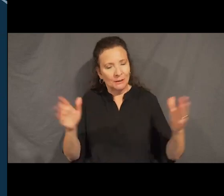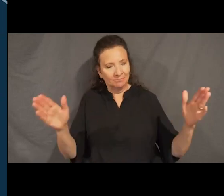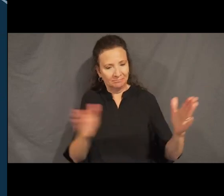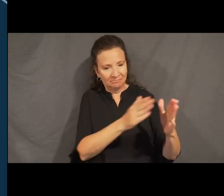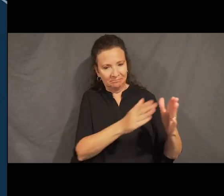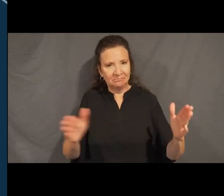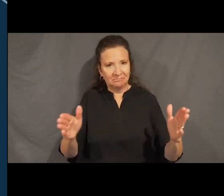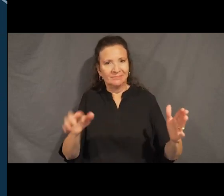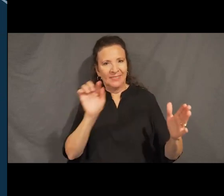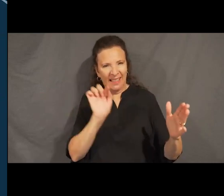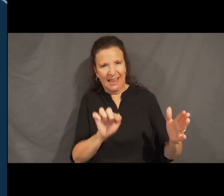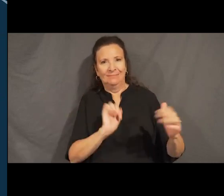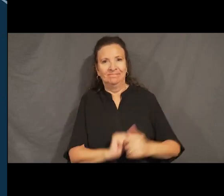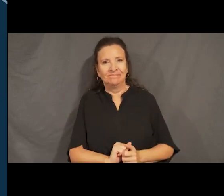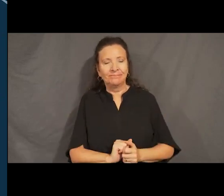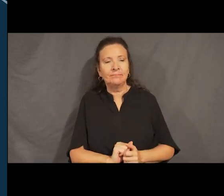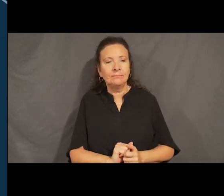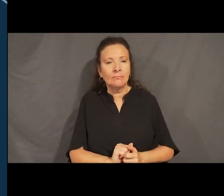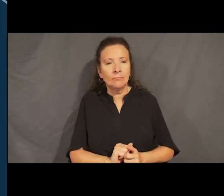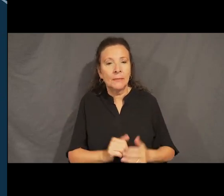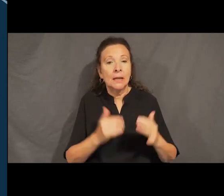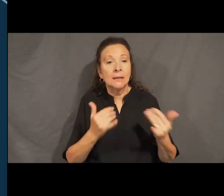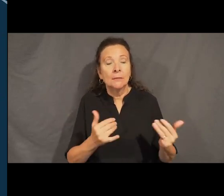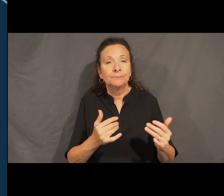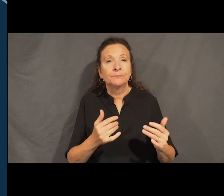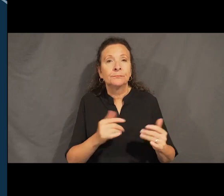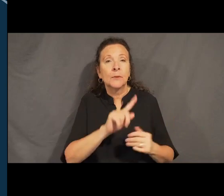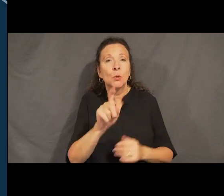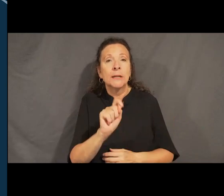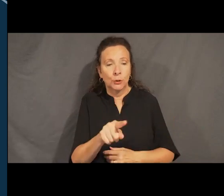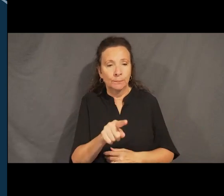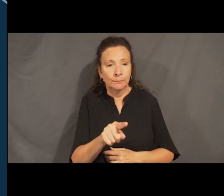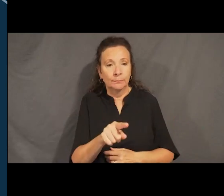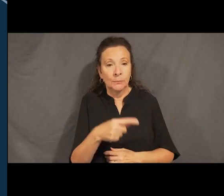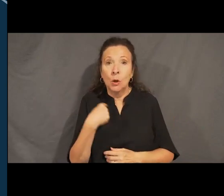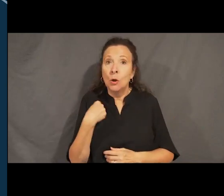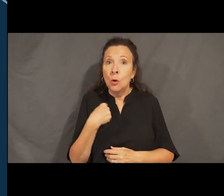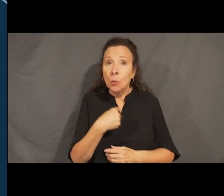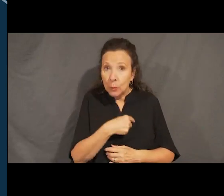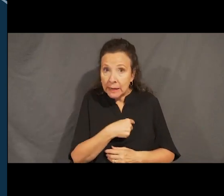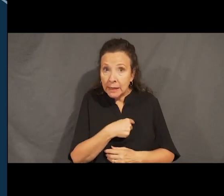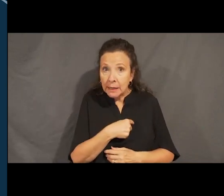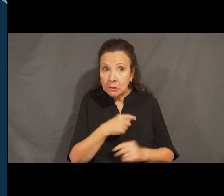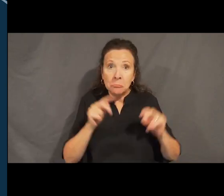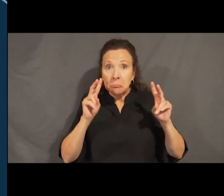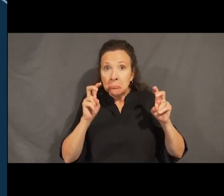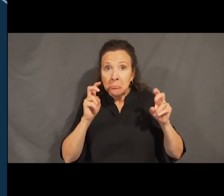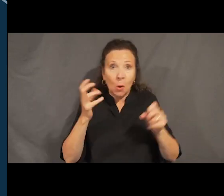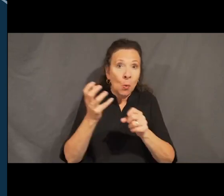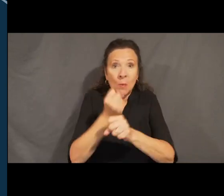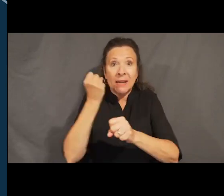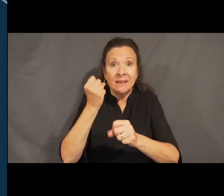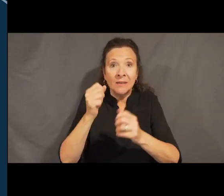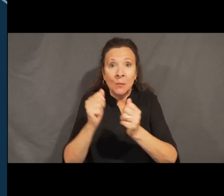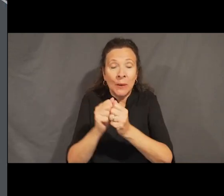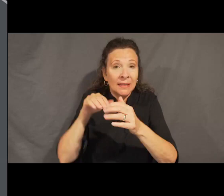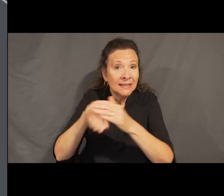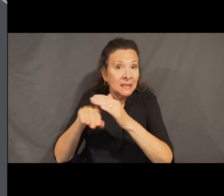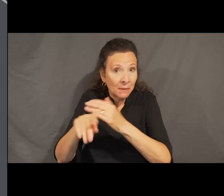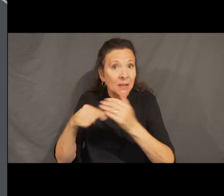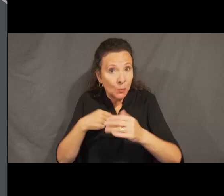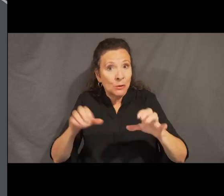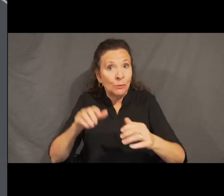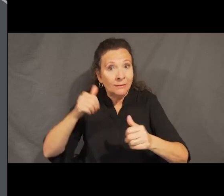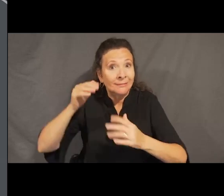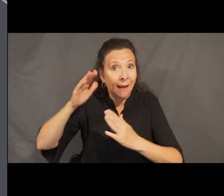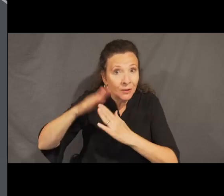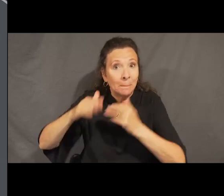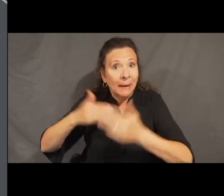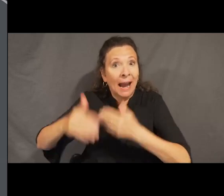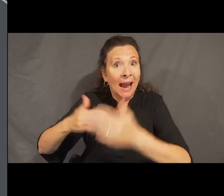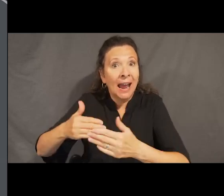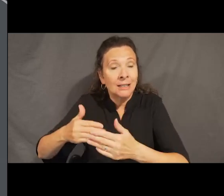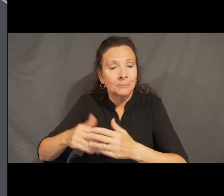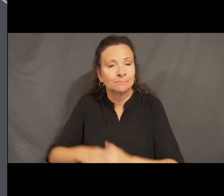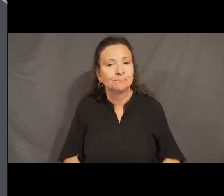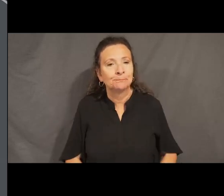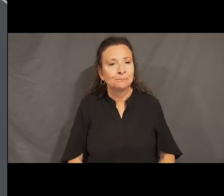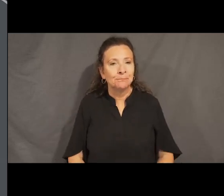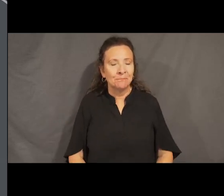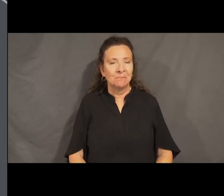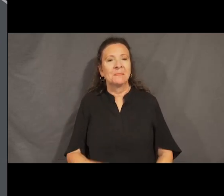to bring you to this question: are we winning at accessibility? So these friends of mine at WebAIM,